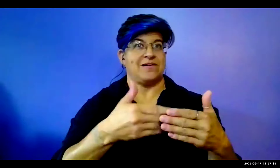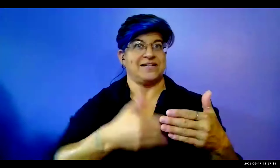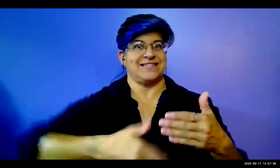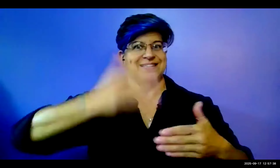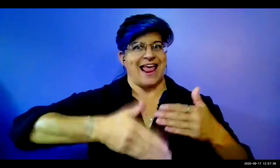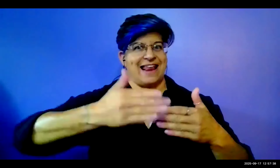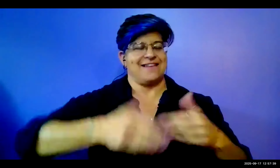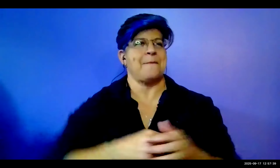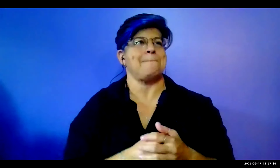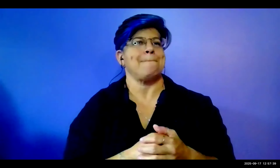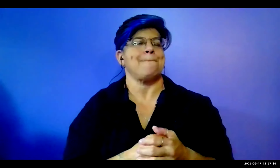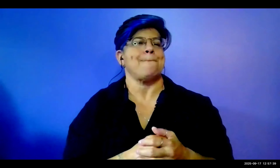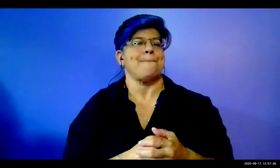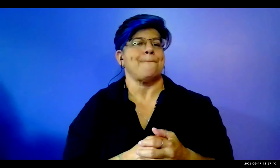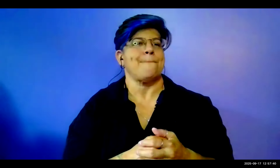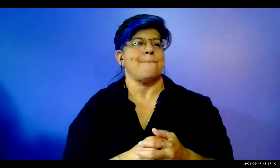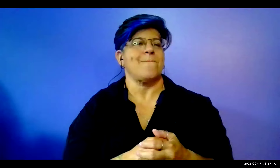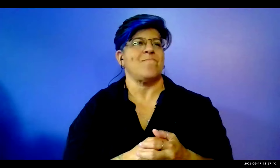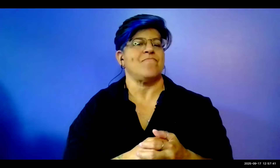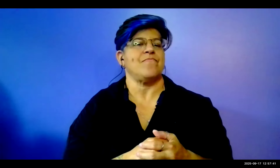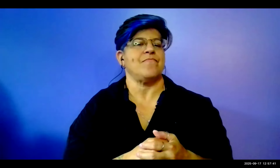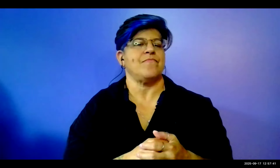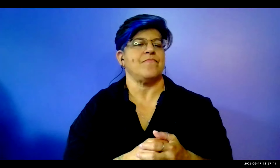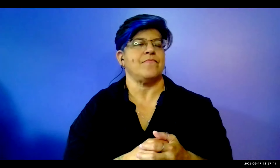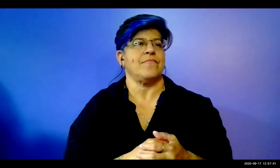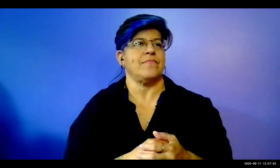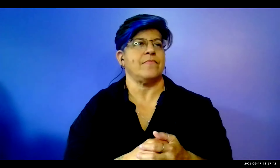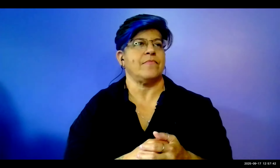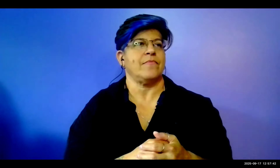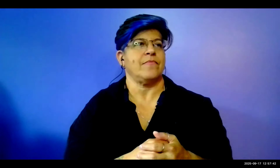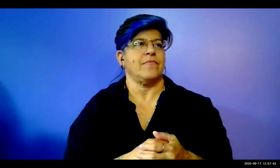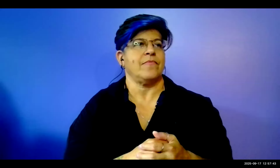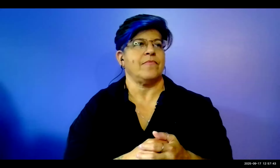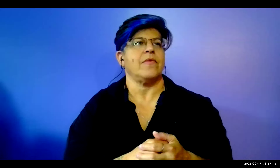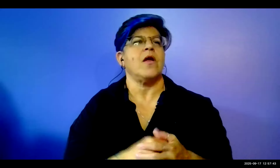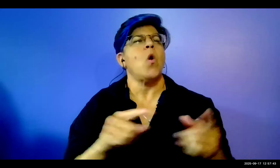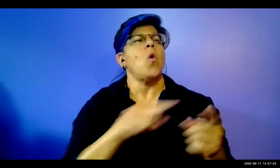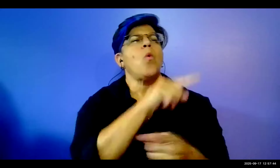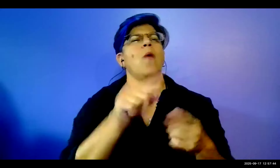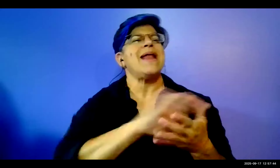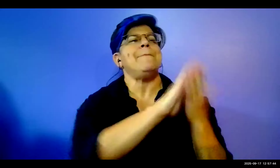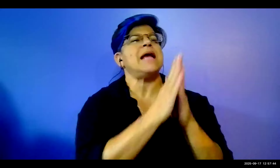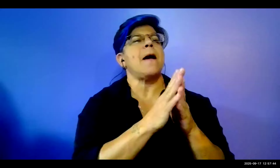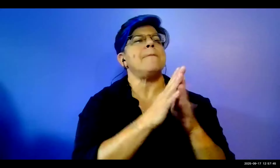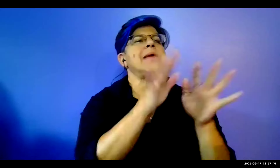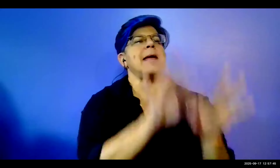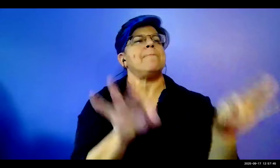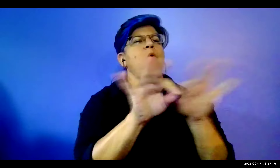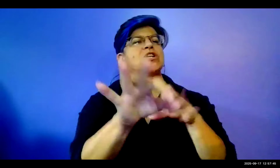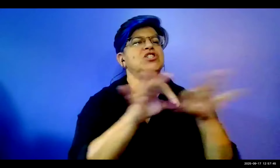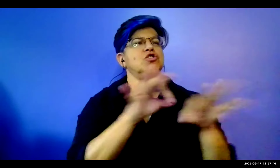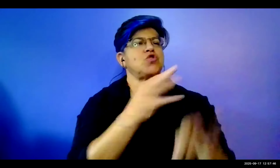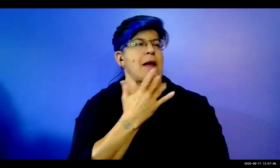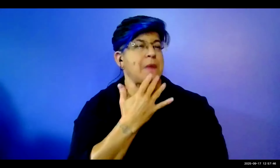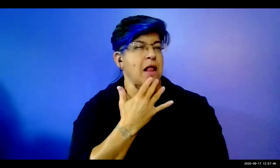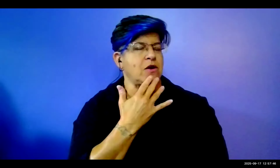Is, um, when is it important to describe colors? Um, in the cell diagram, did we need colors?